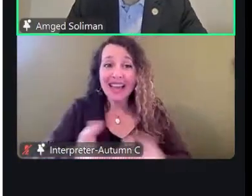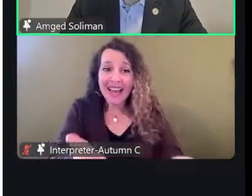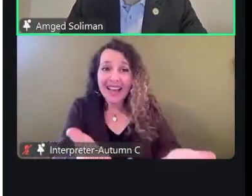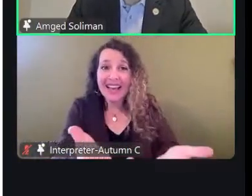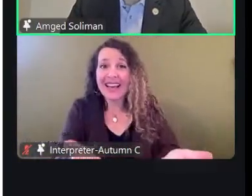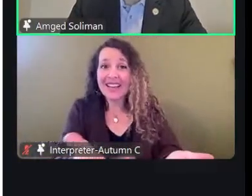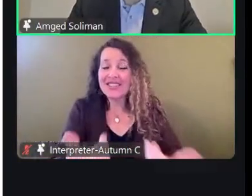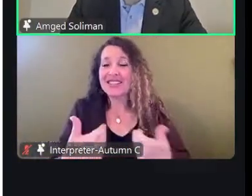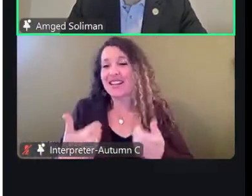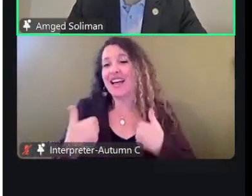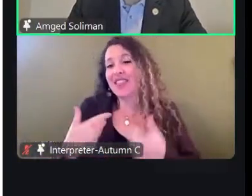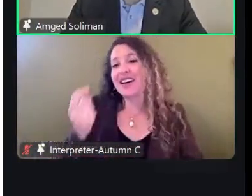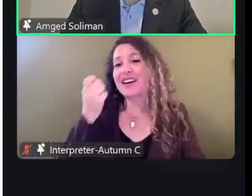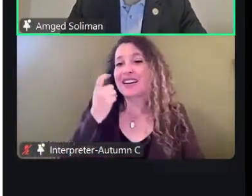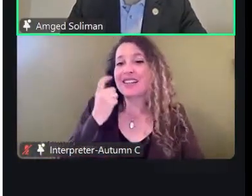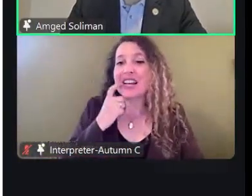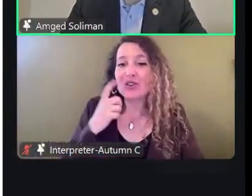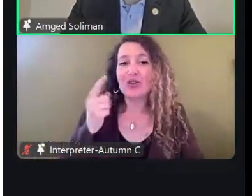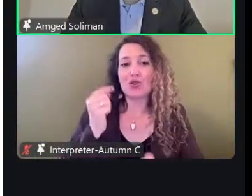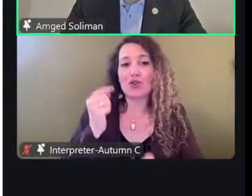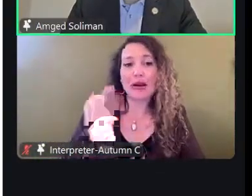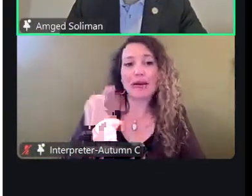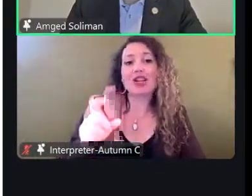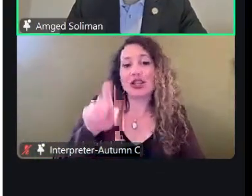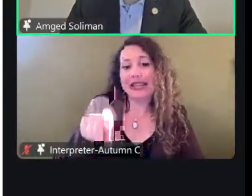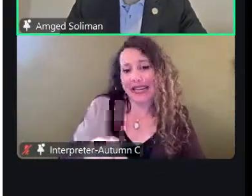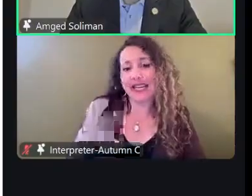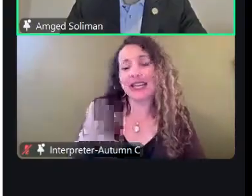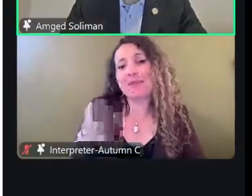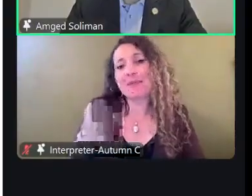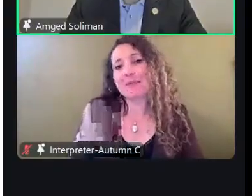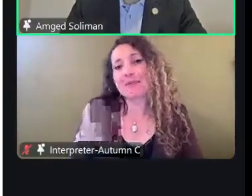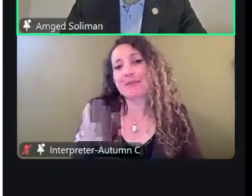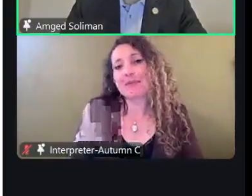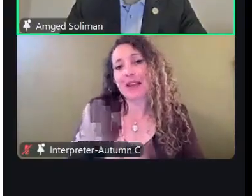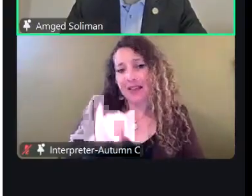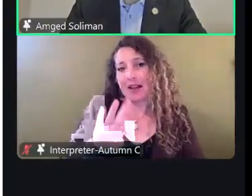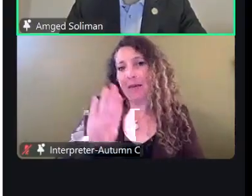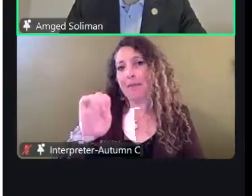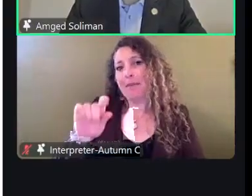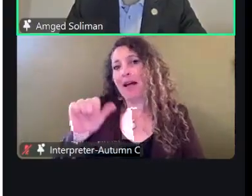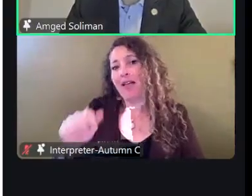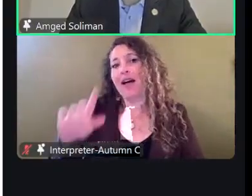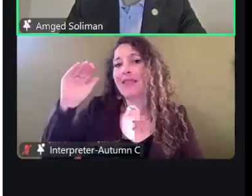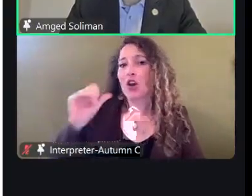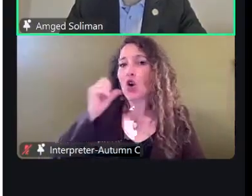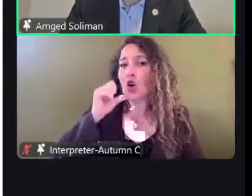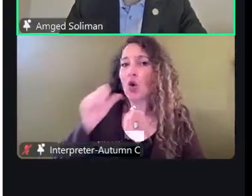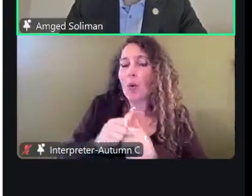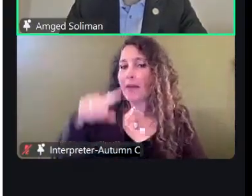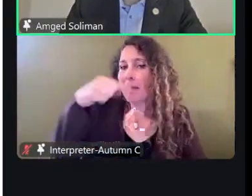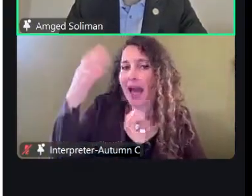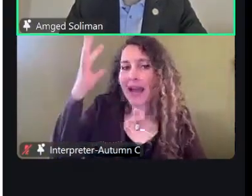that she needed. And this is a picture of Bella um a little girl with black hair uh in a chair